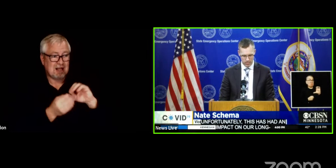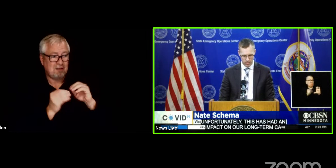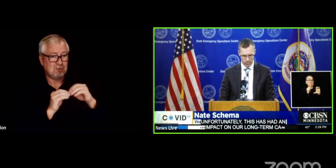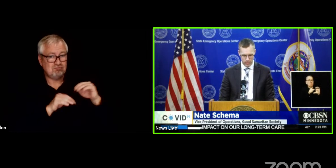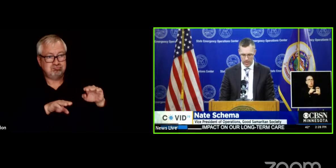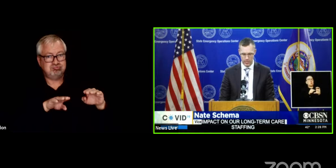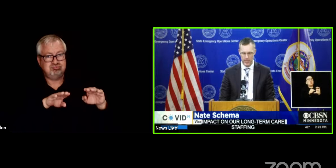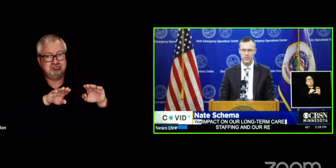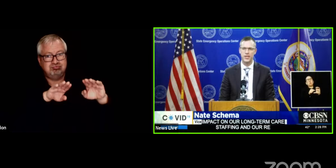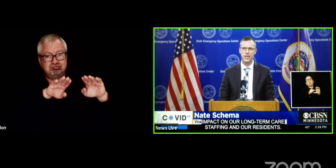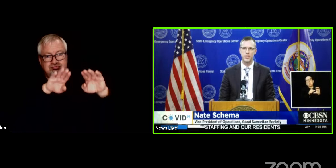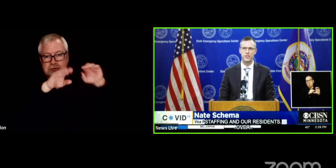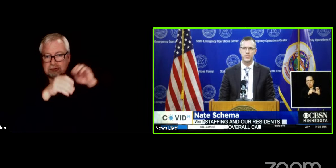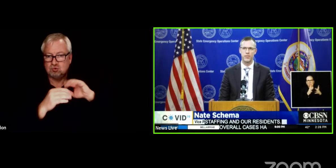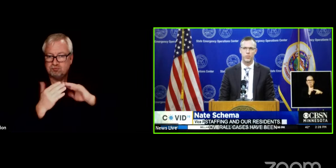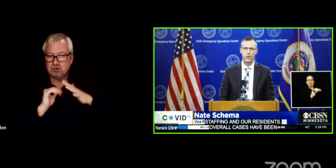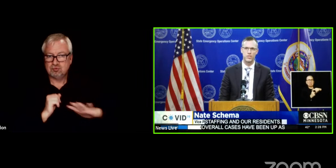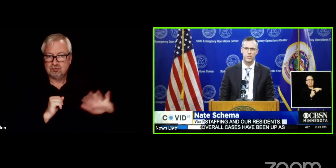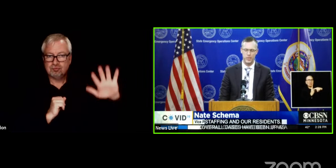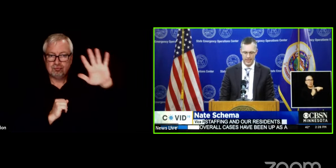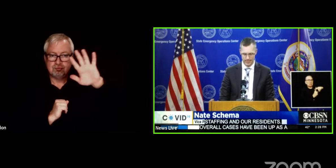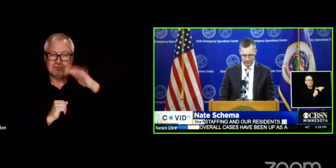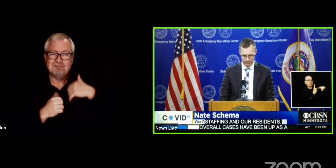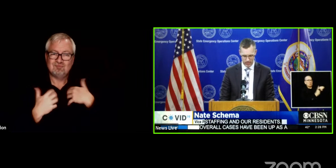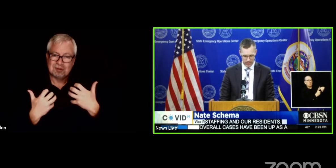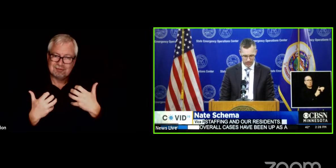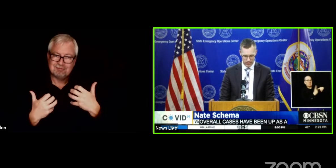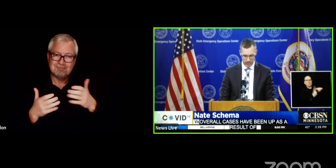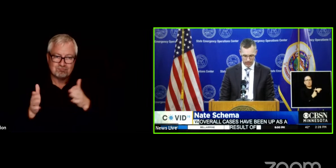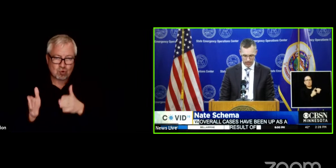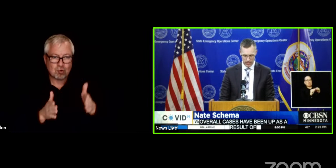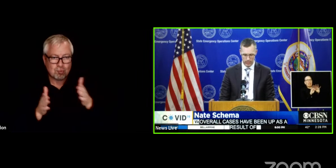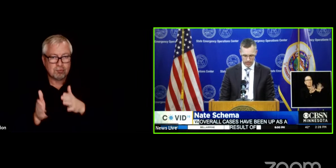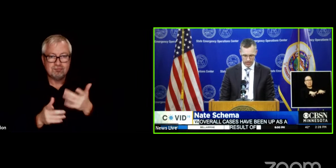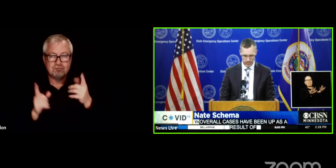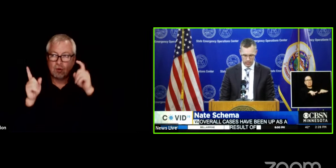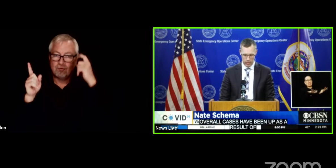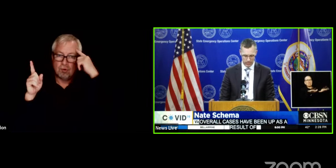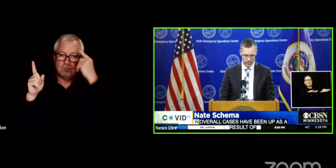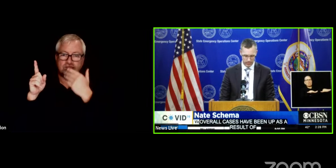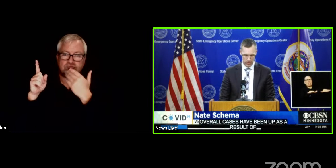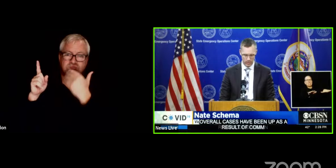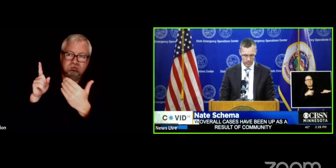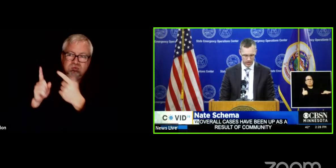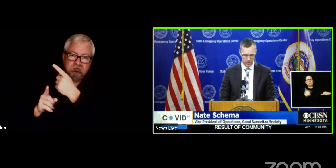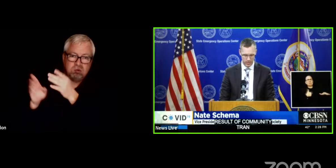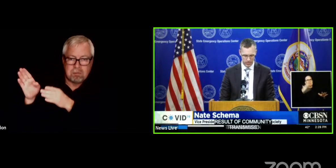BUT WE'RE BETTER PREPARED TODAY BECAUSE OF GOVERNOR WALZ'S PLAN AND THE SUPPORTS OF OUR LONG-TERM CARE COMMUNITY.